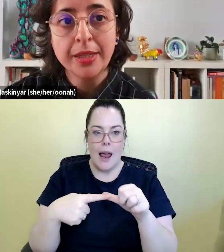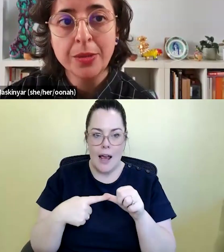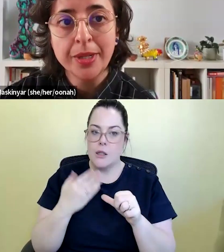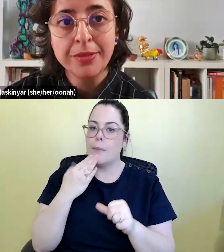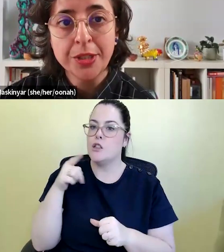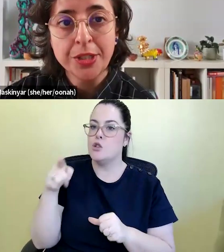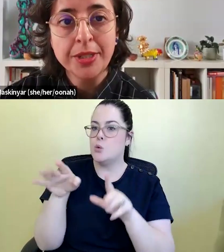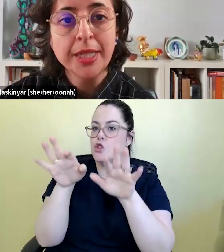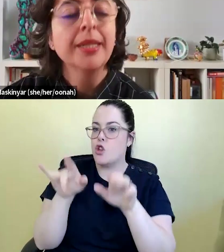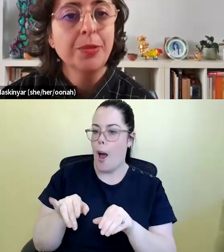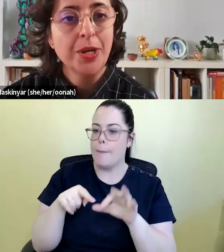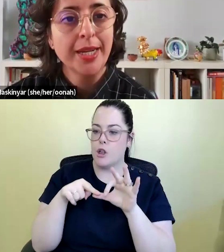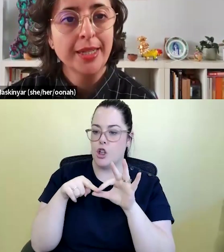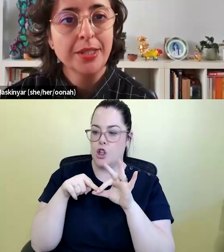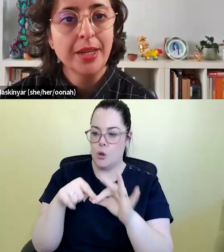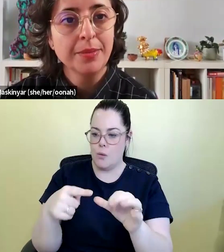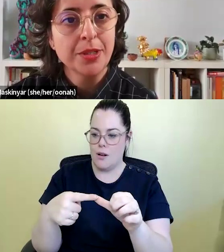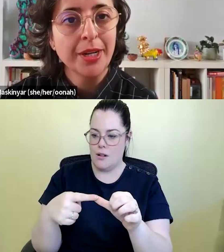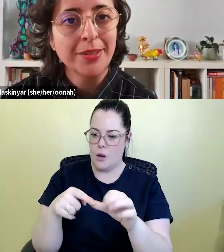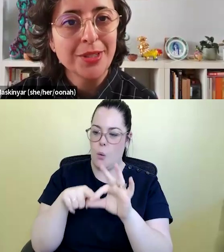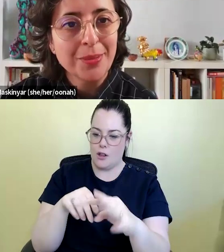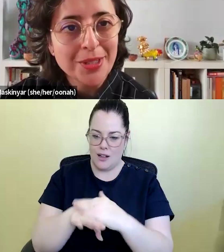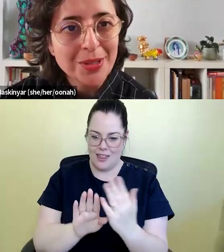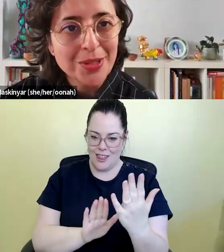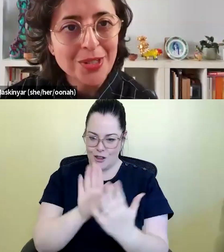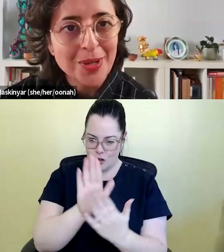in the Q&A function, we will try and get to that. I am sorry to the person who has just